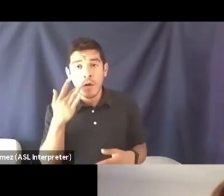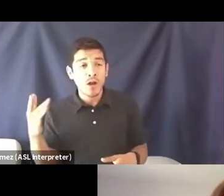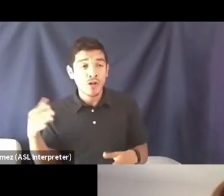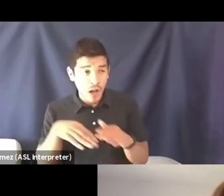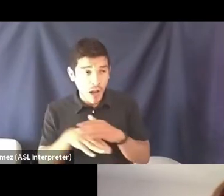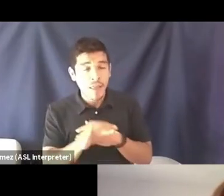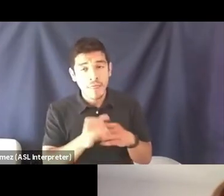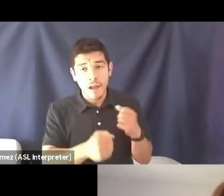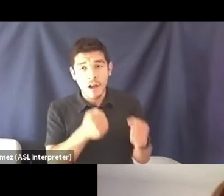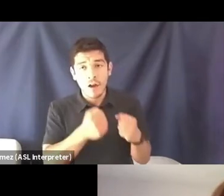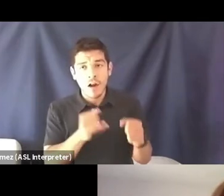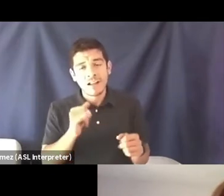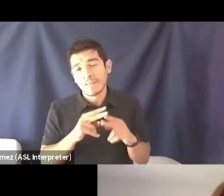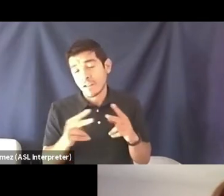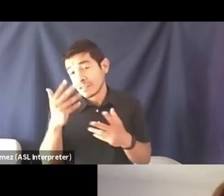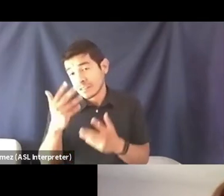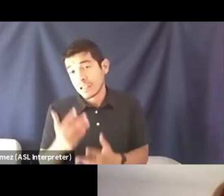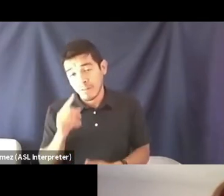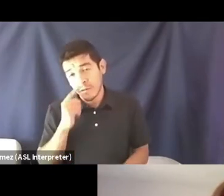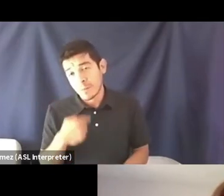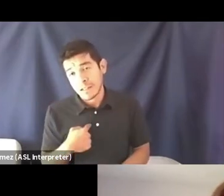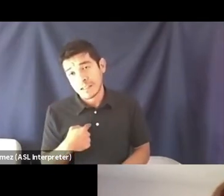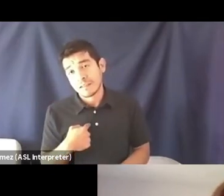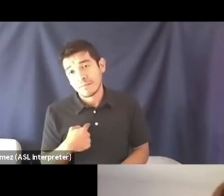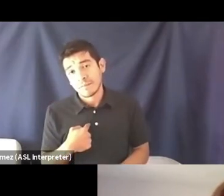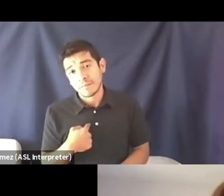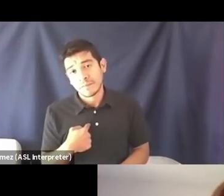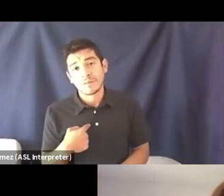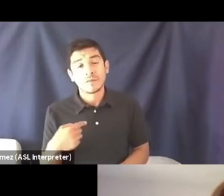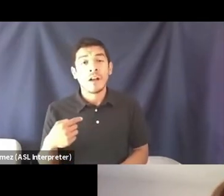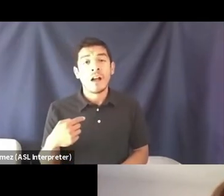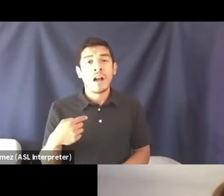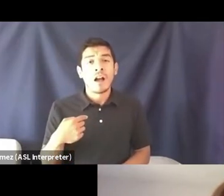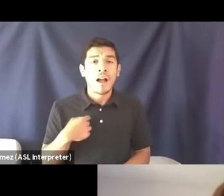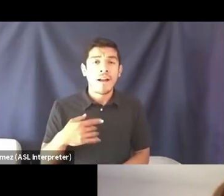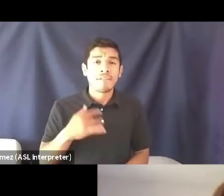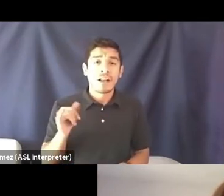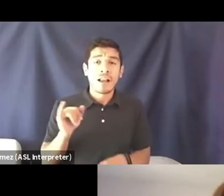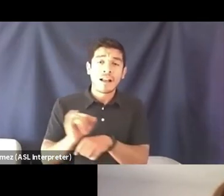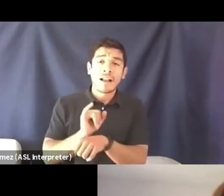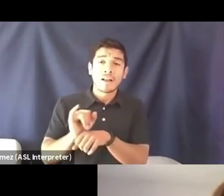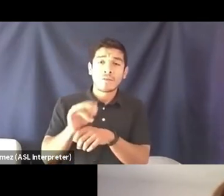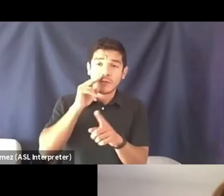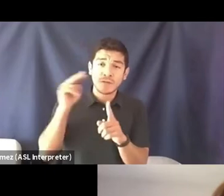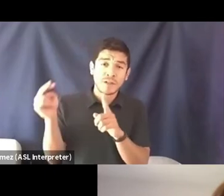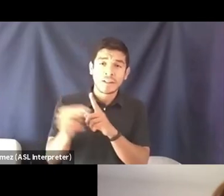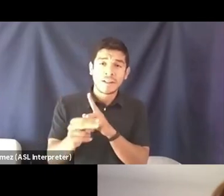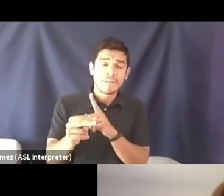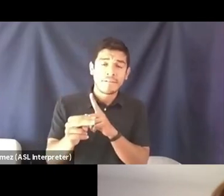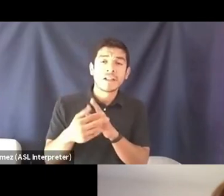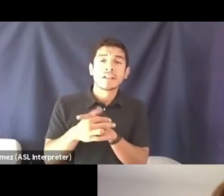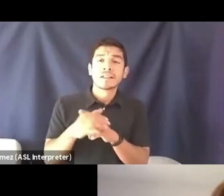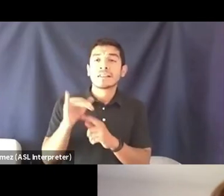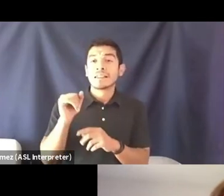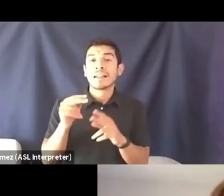And that was very sad for me. So I just feel like the international student perspective is very important for me